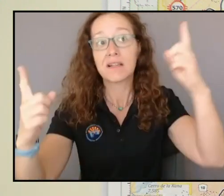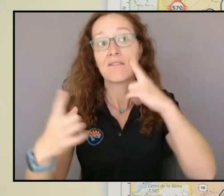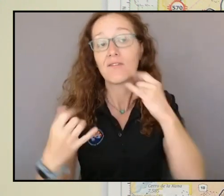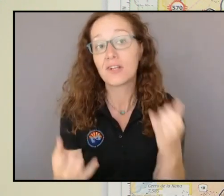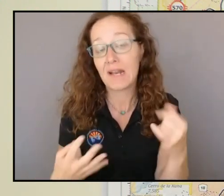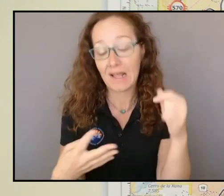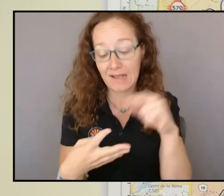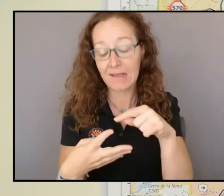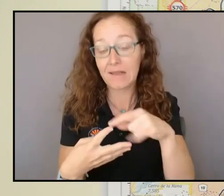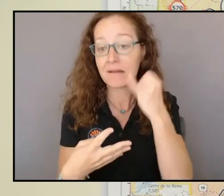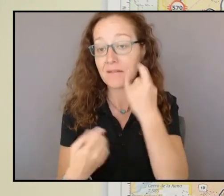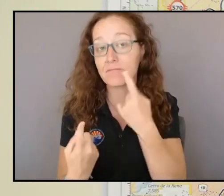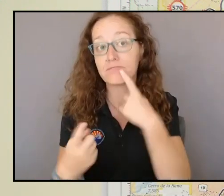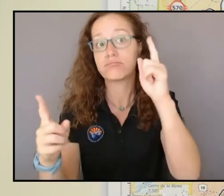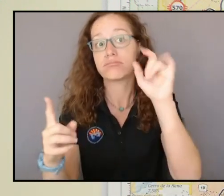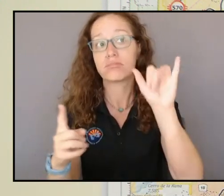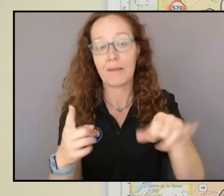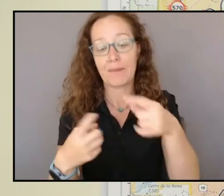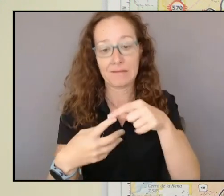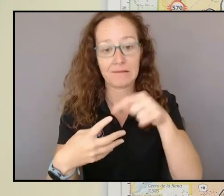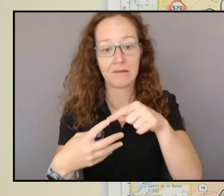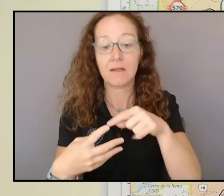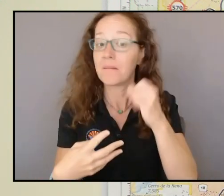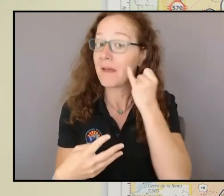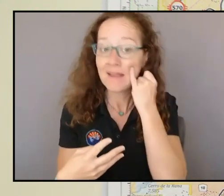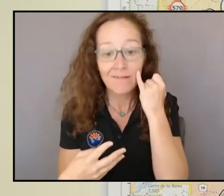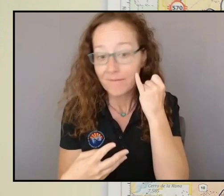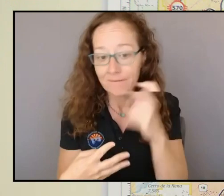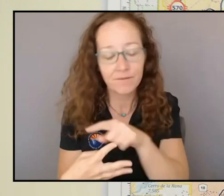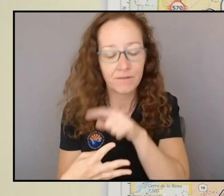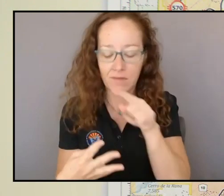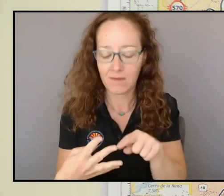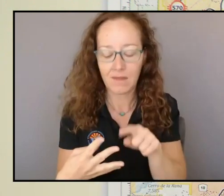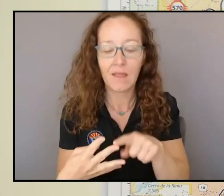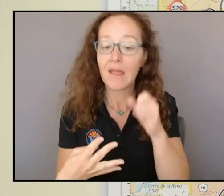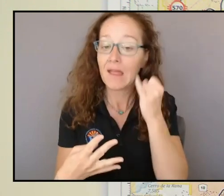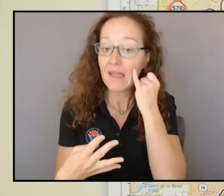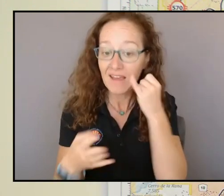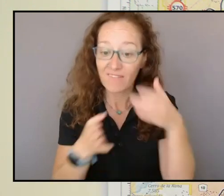would be: If the fire spots across the 518 road south of